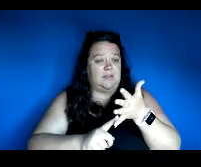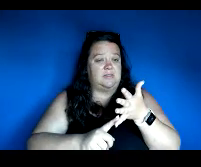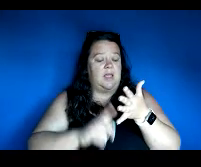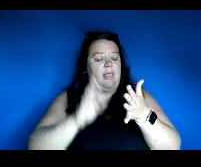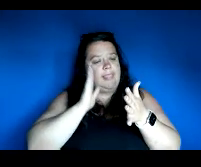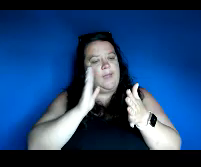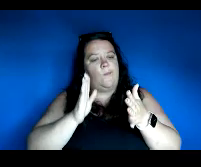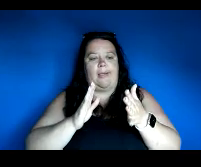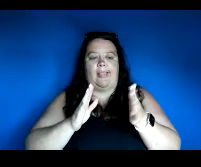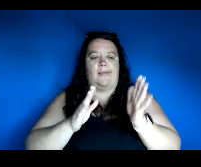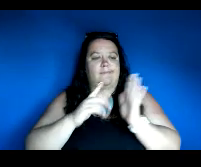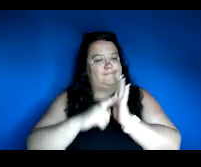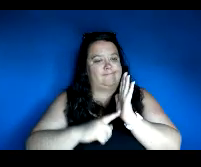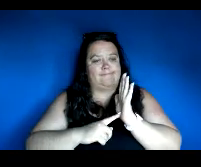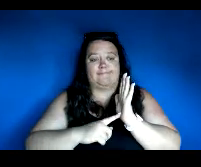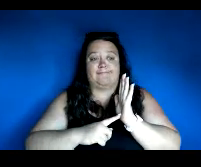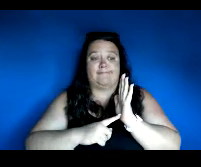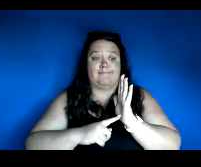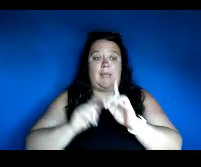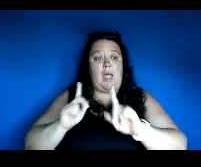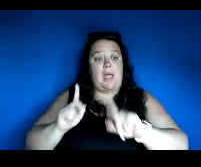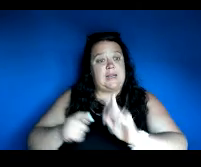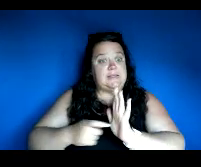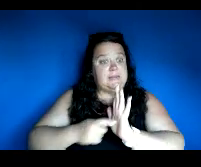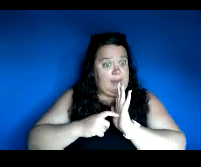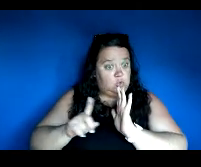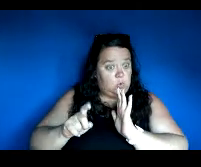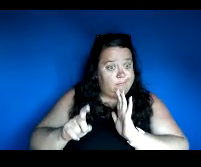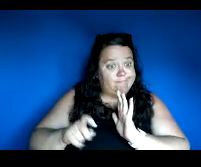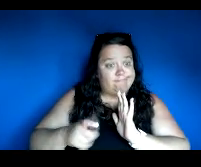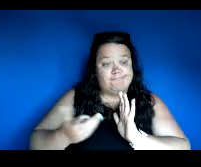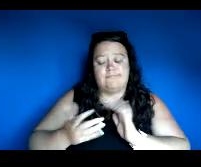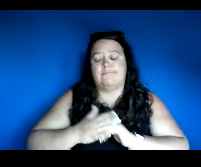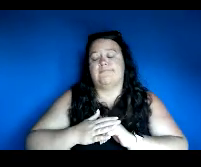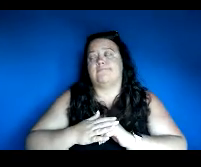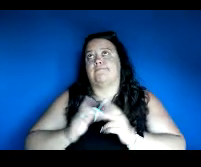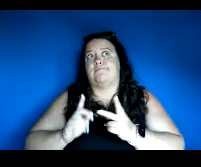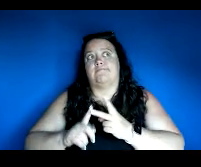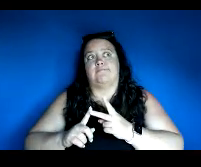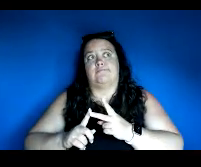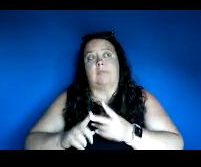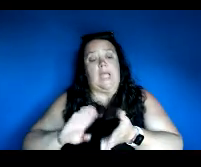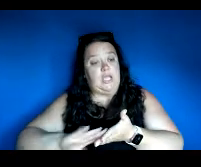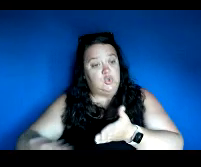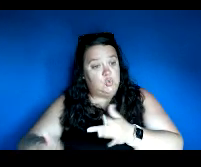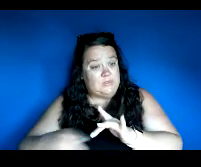you know, is attendance mandatory, you know, are there excused absences available,